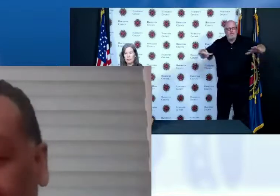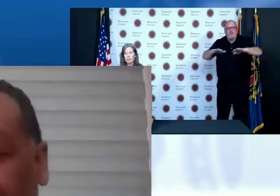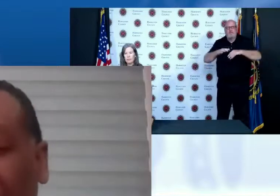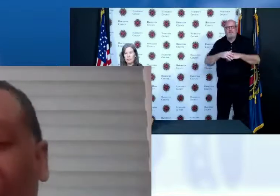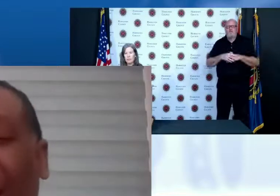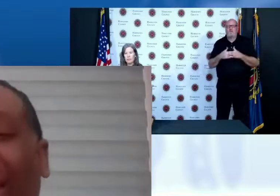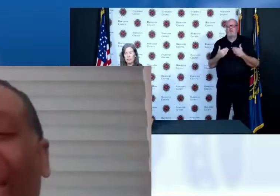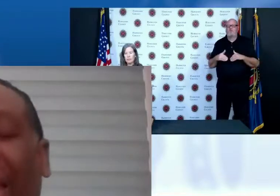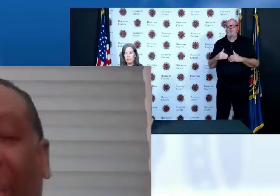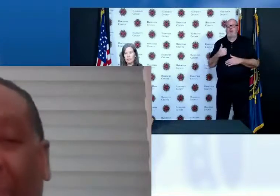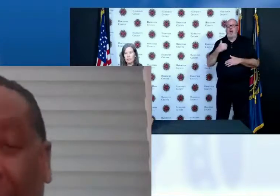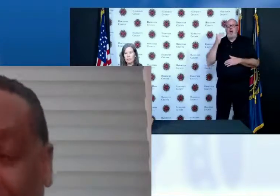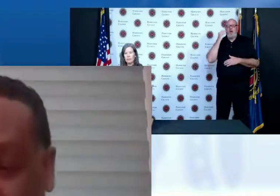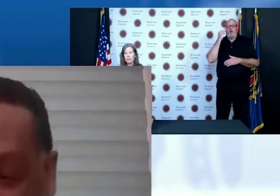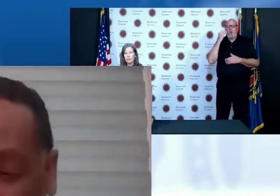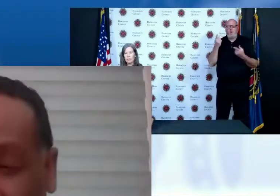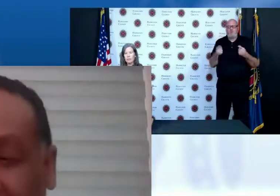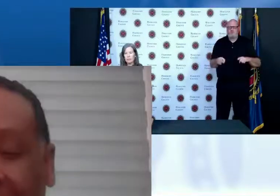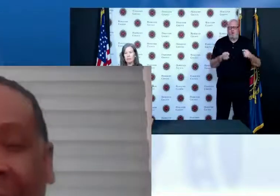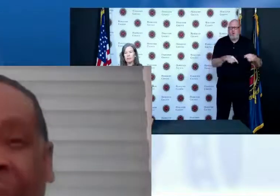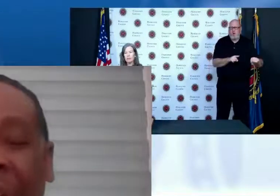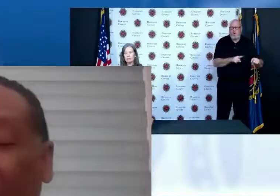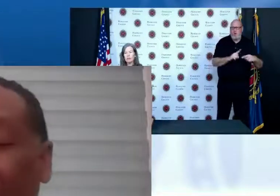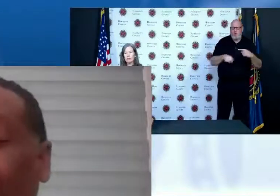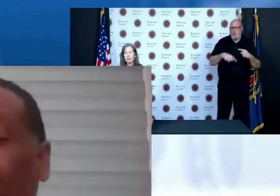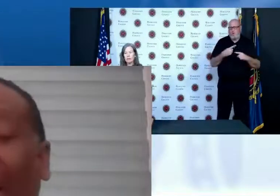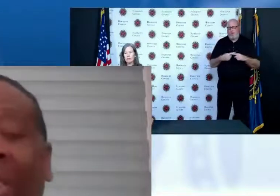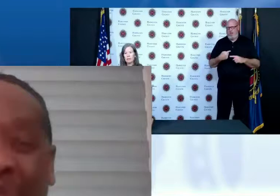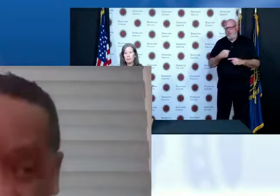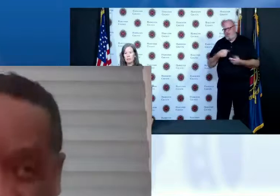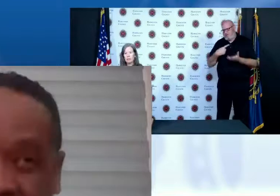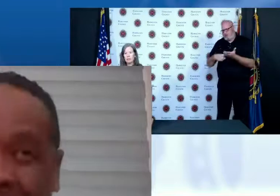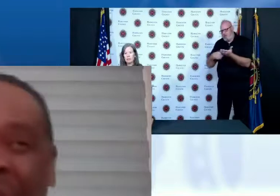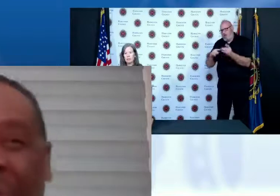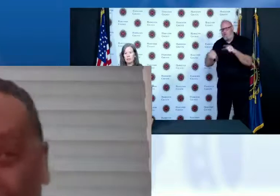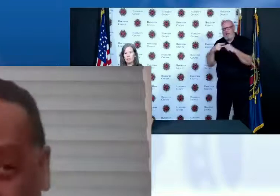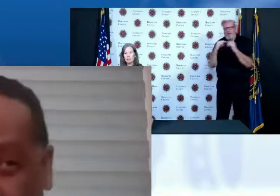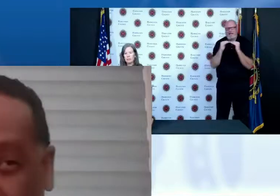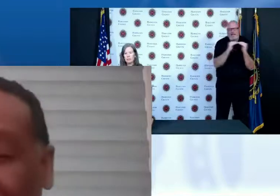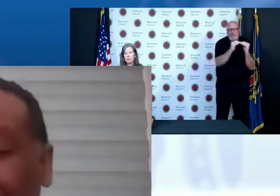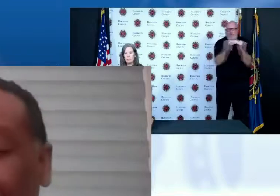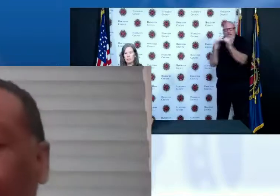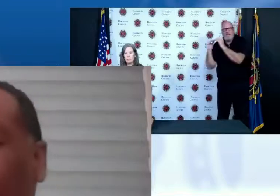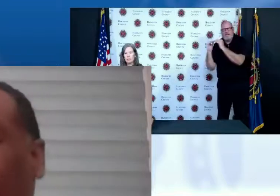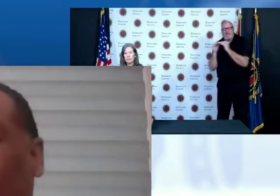may we unite in the pursuit of equality peace liberty and justice for all now I'm here to